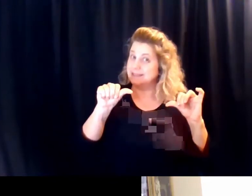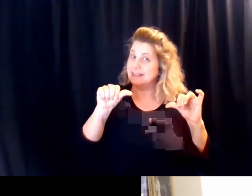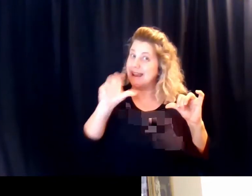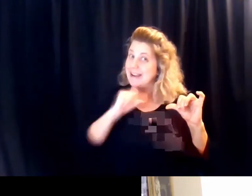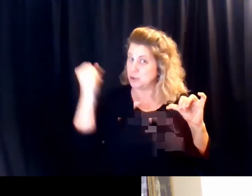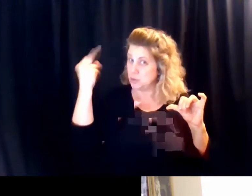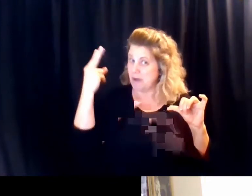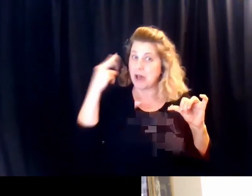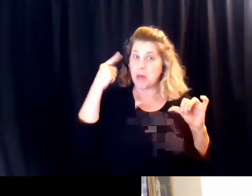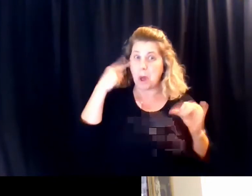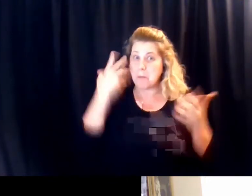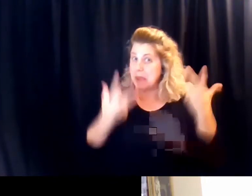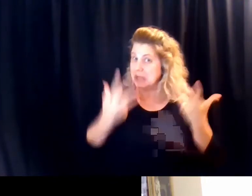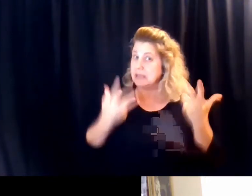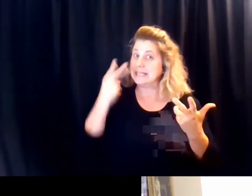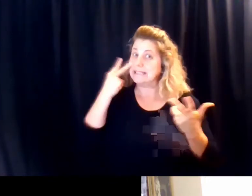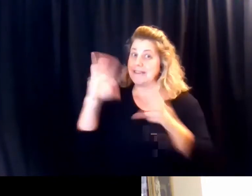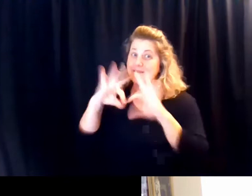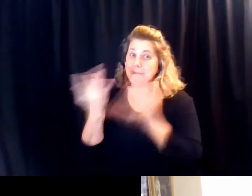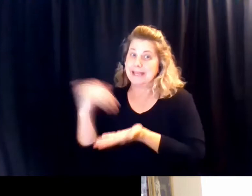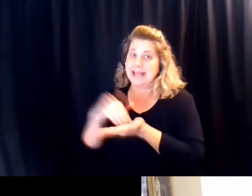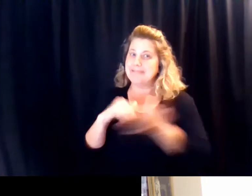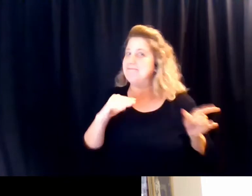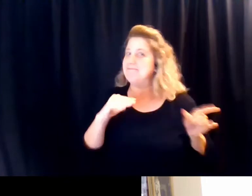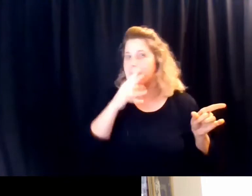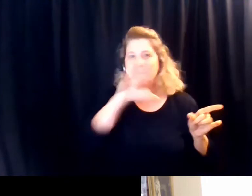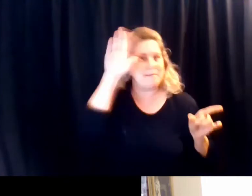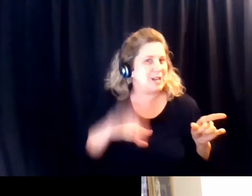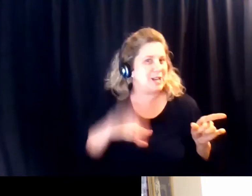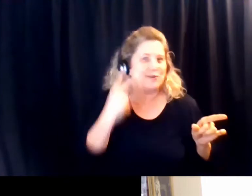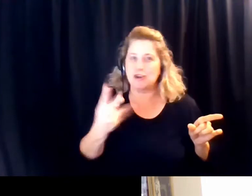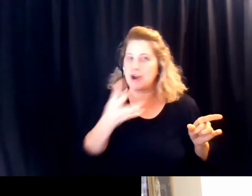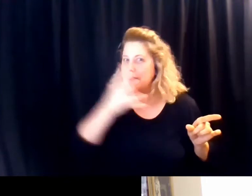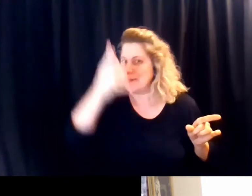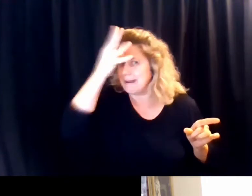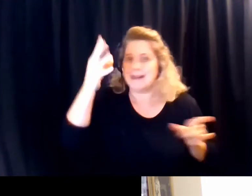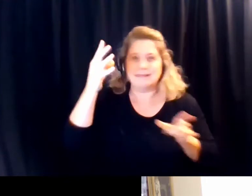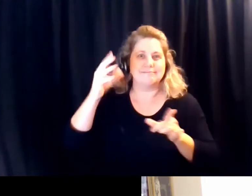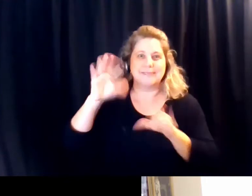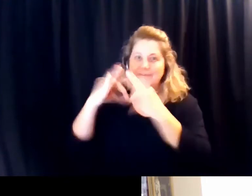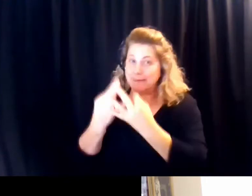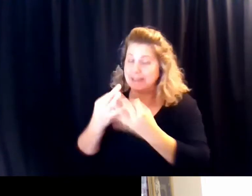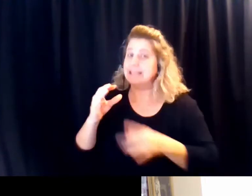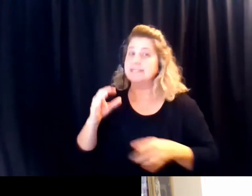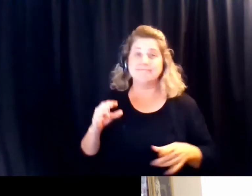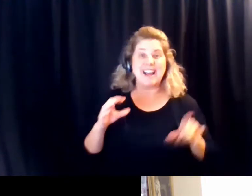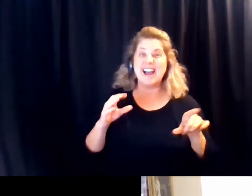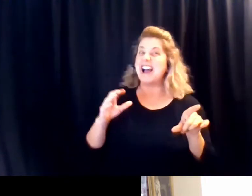Heather Dibblee: I Julie. Thank you for being here. If you want a quick, introduce yourself and provide a quick description of yourself. That would be wonderful.